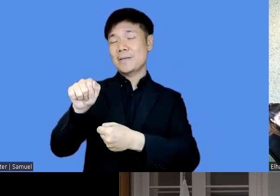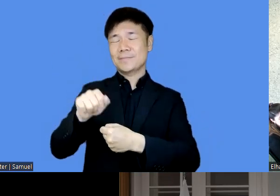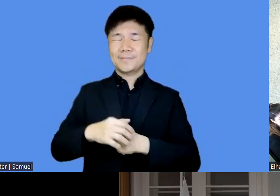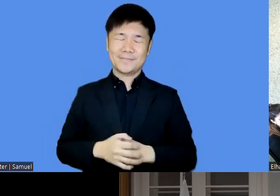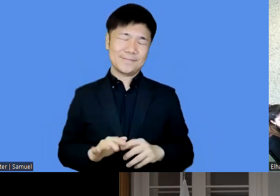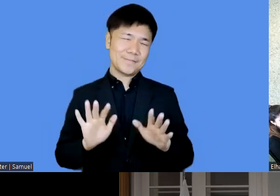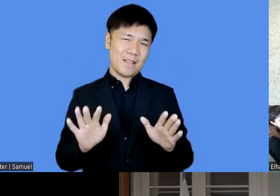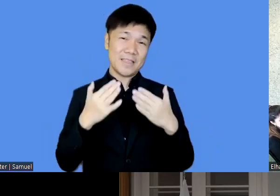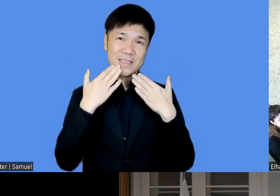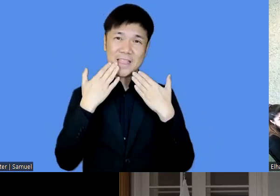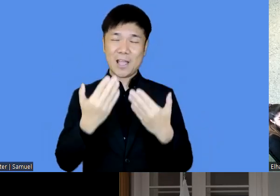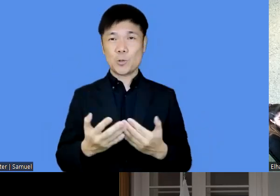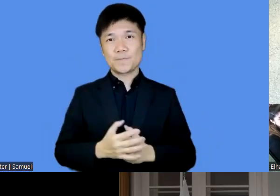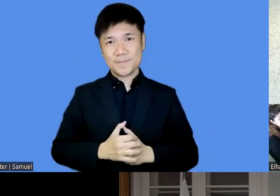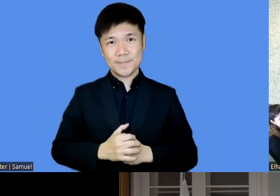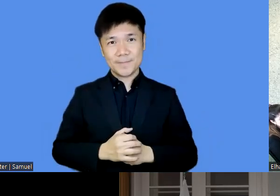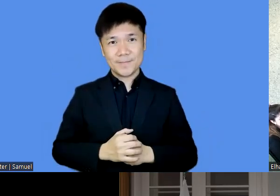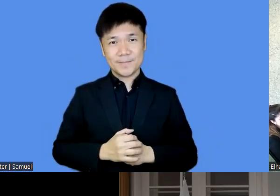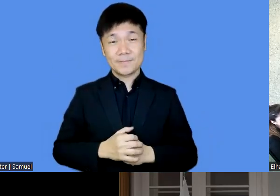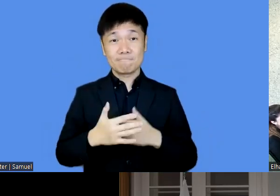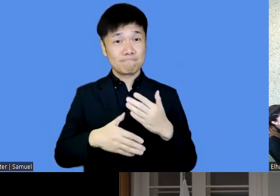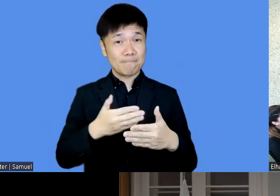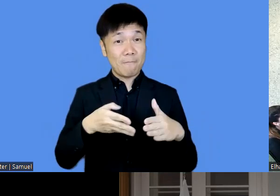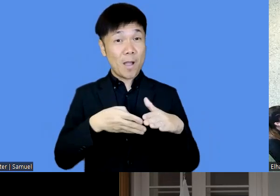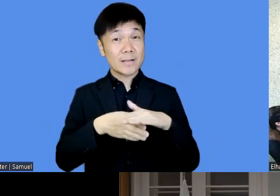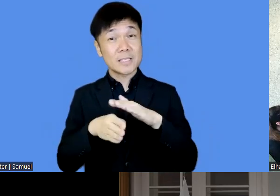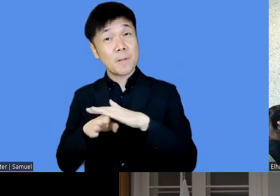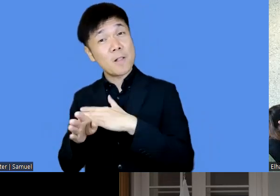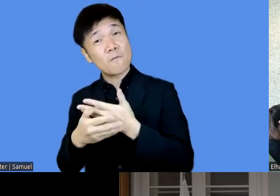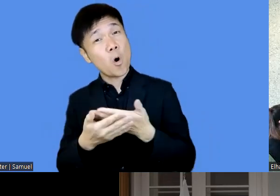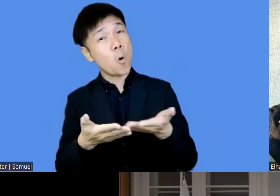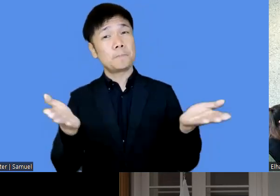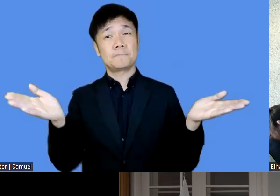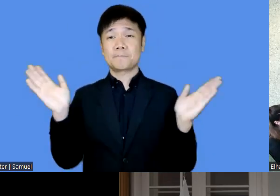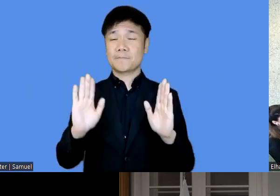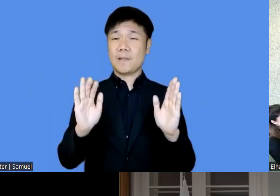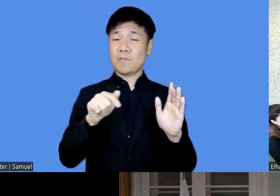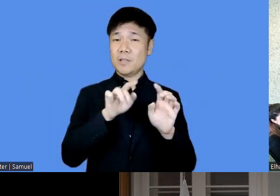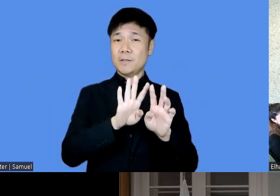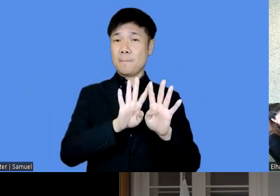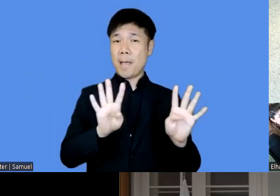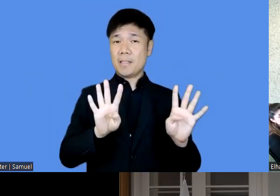make sure the event is accessible to everybody on the panel.